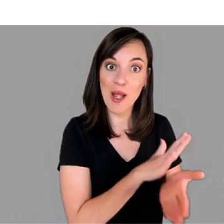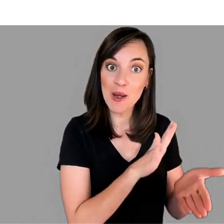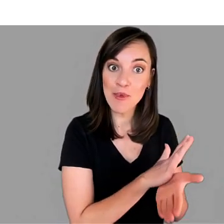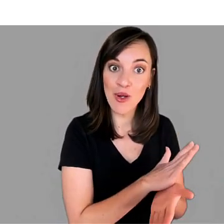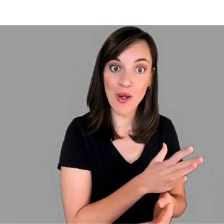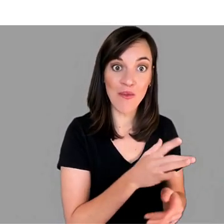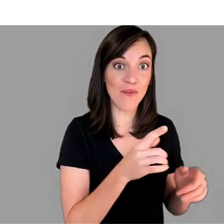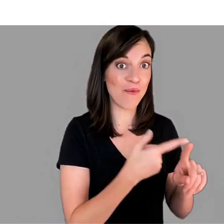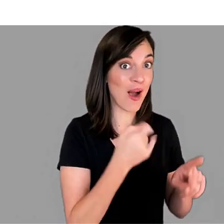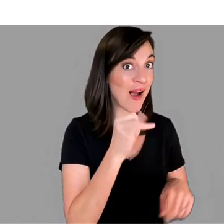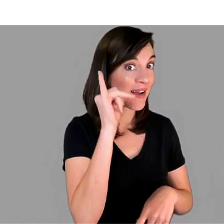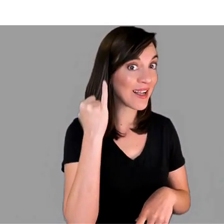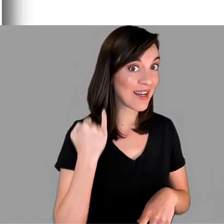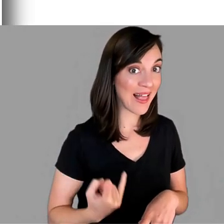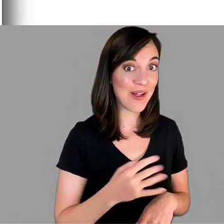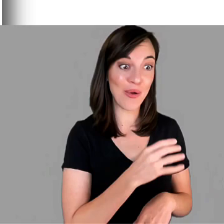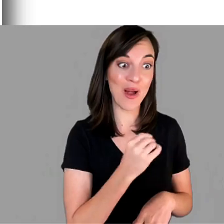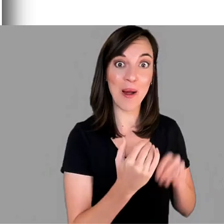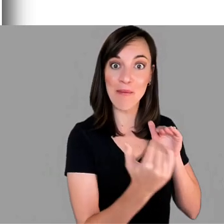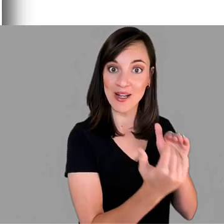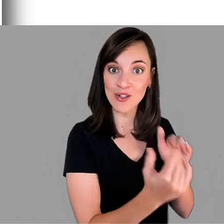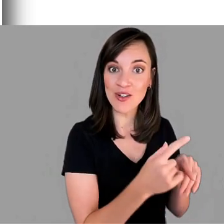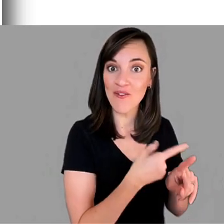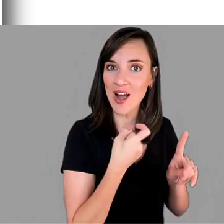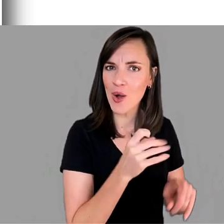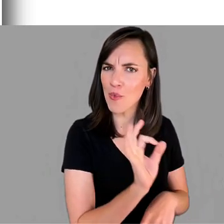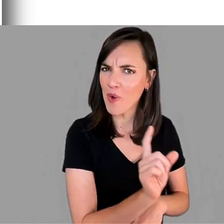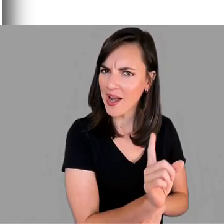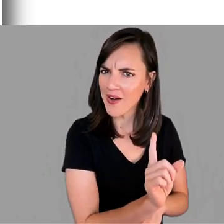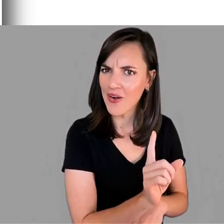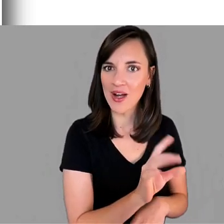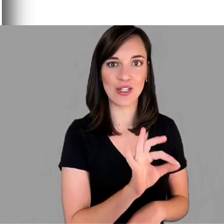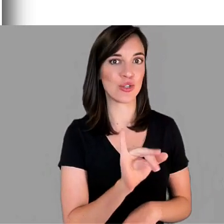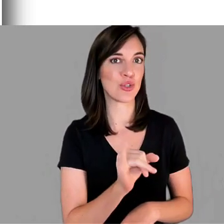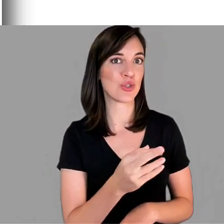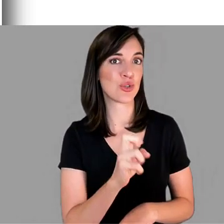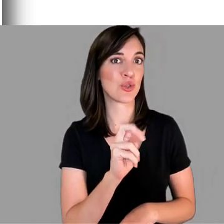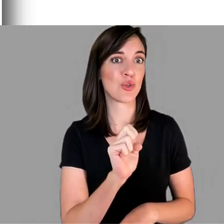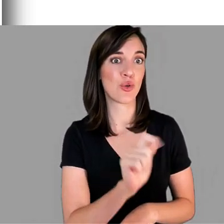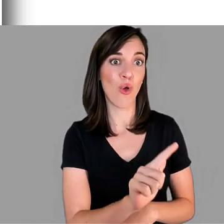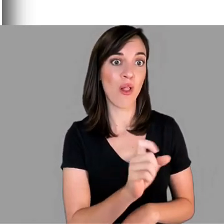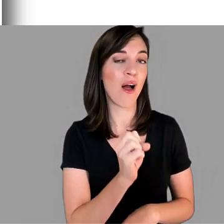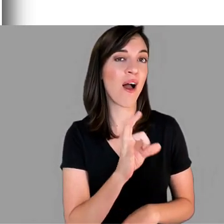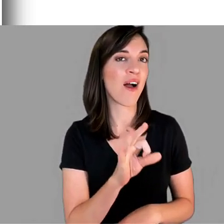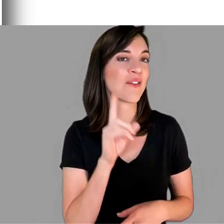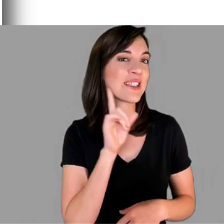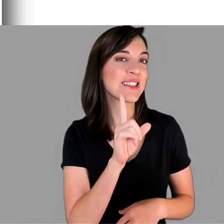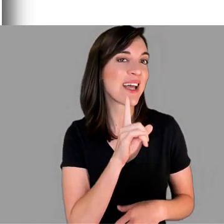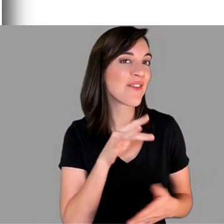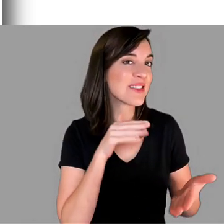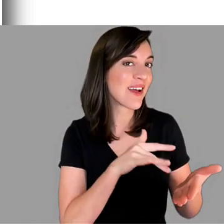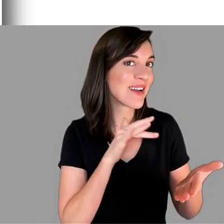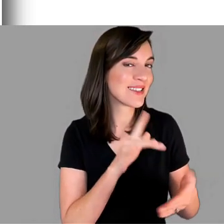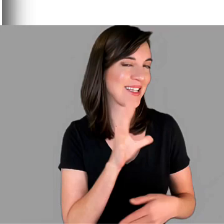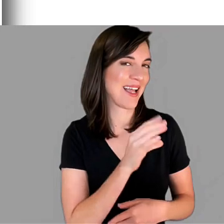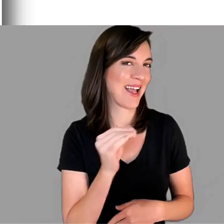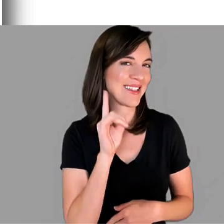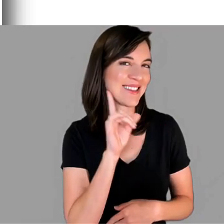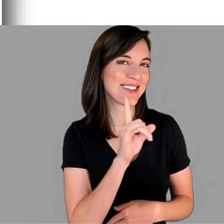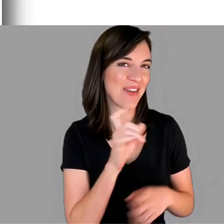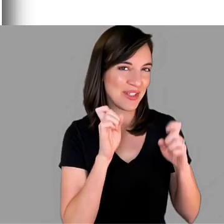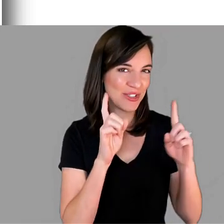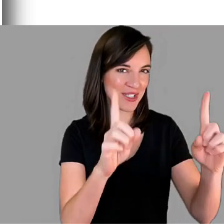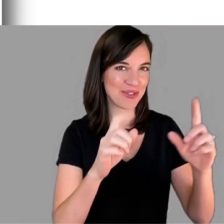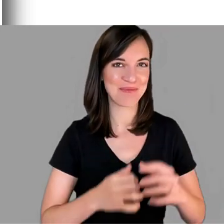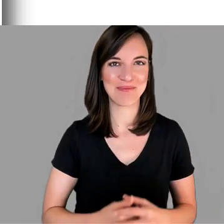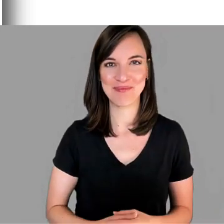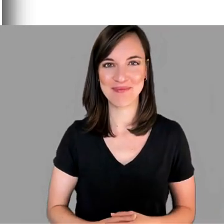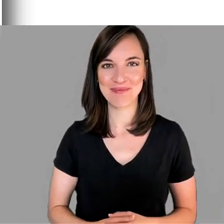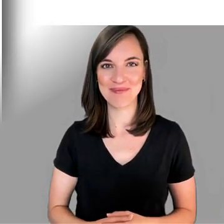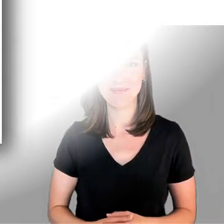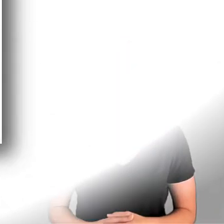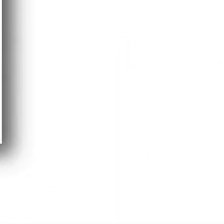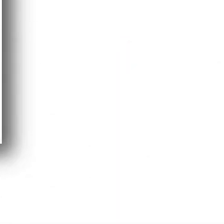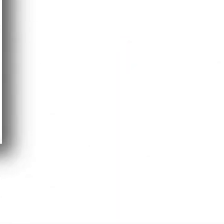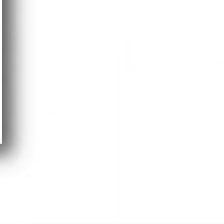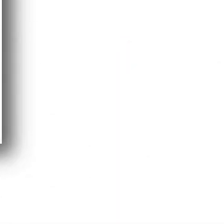by Dr. Catalano and colleagues found in the Journal of Deaf Studies and Deaf Education.